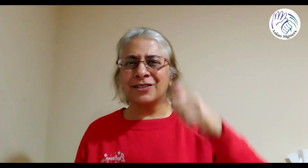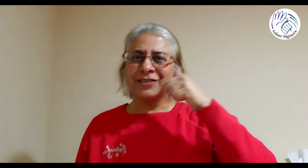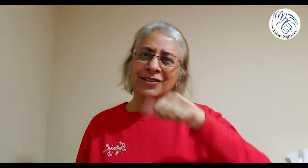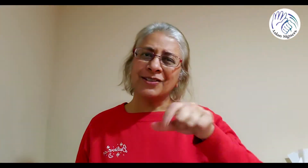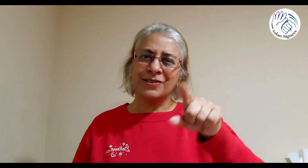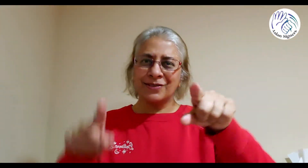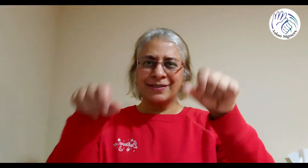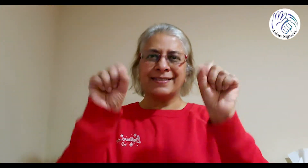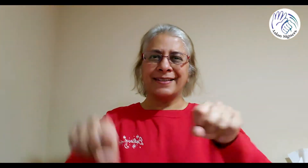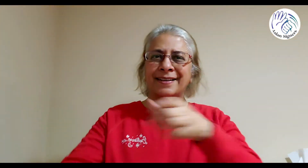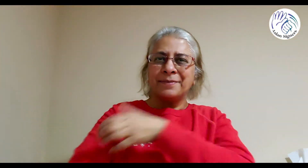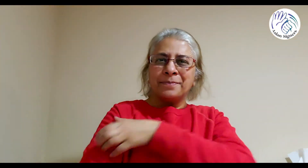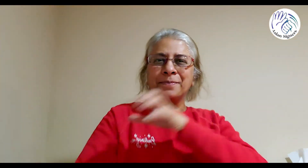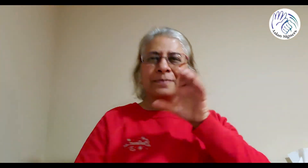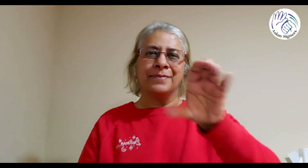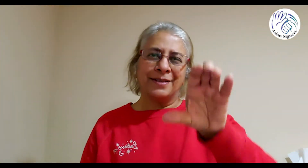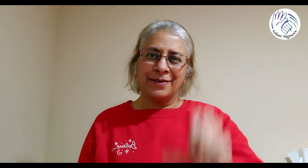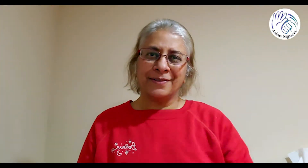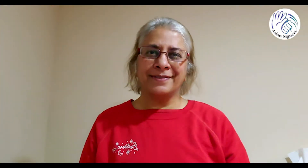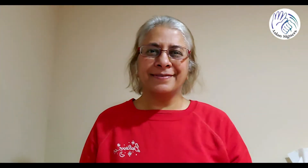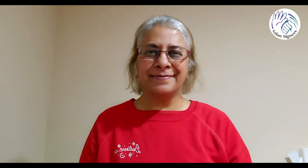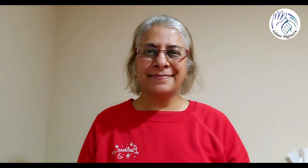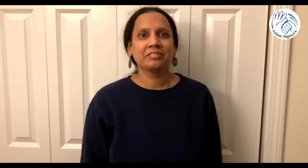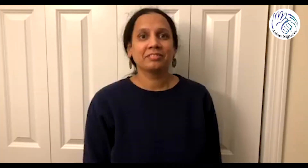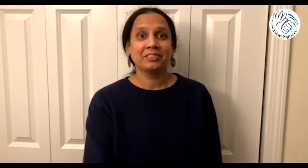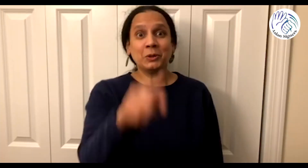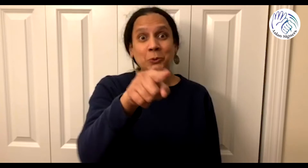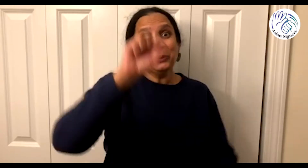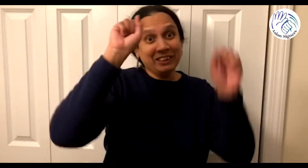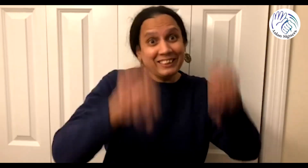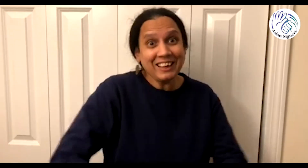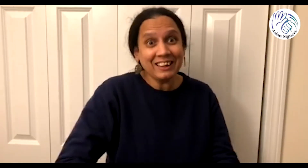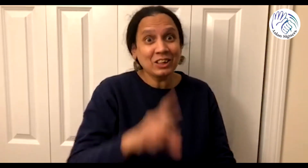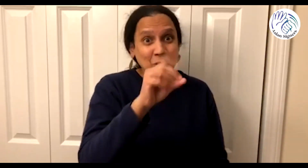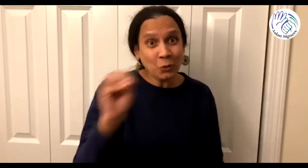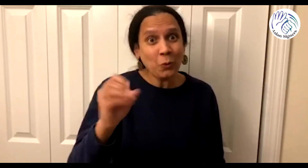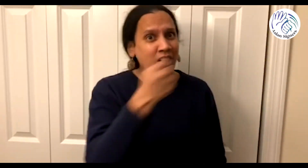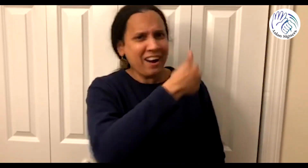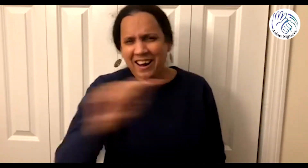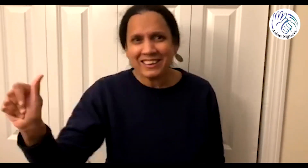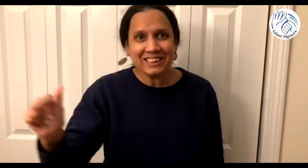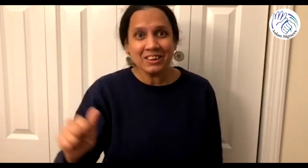Girls, you are empowered! You can do anything